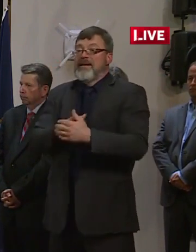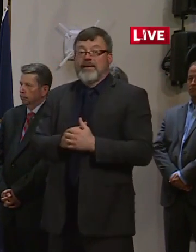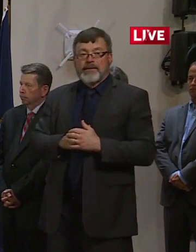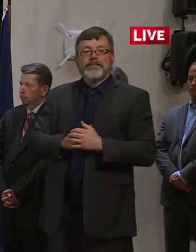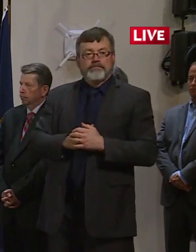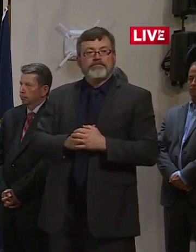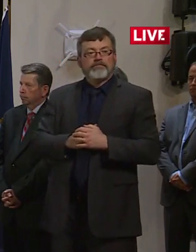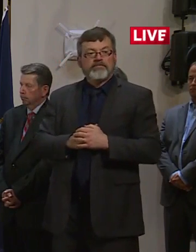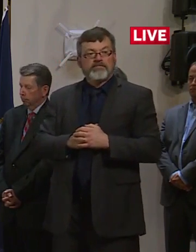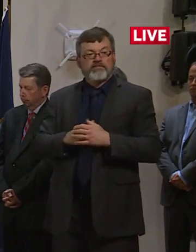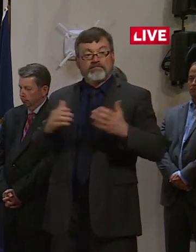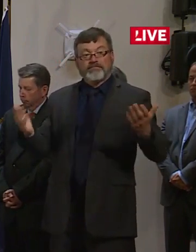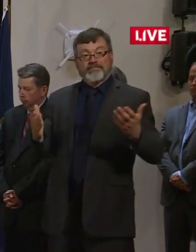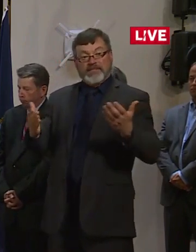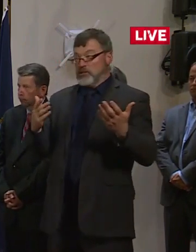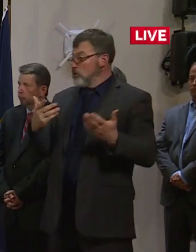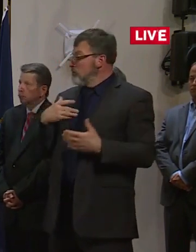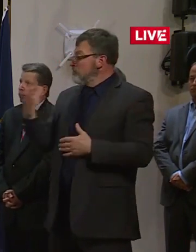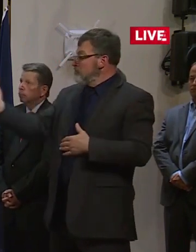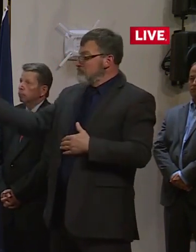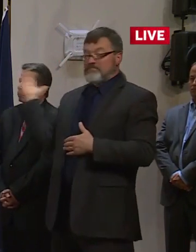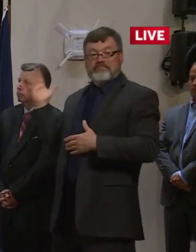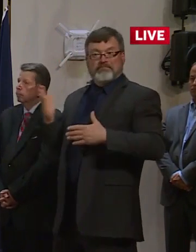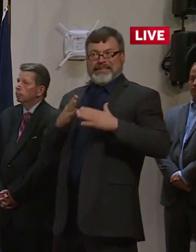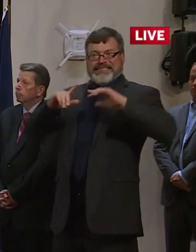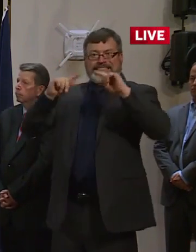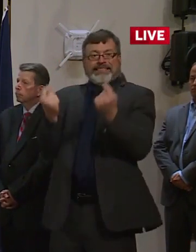WILL NEED FOR THE RECOVERY TO COME.